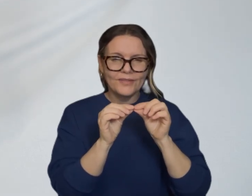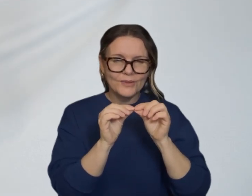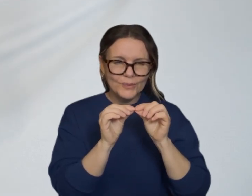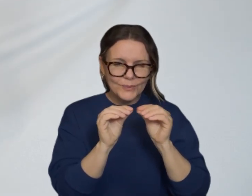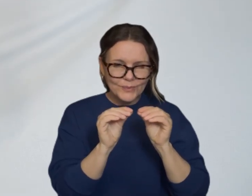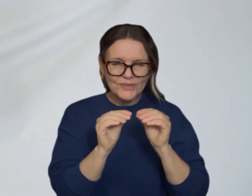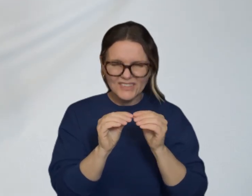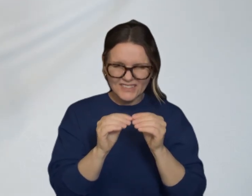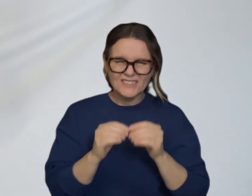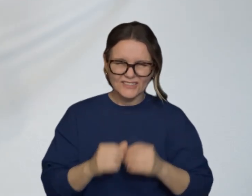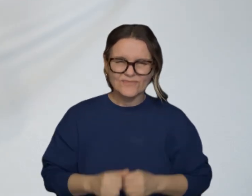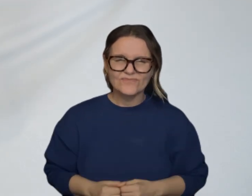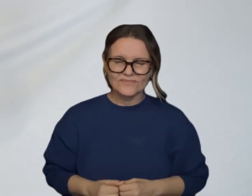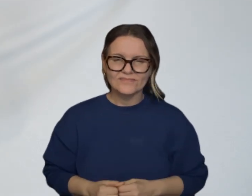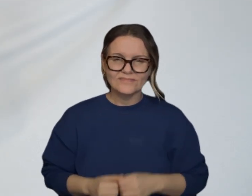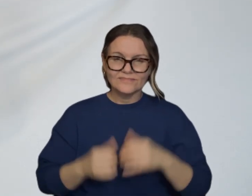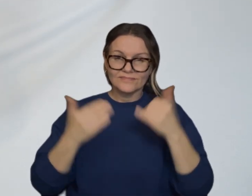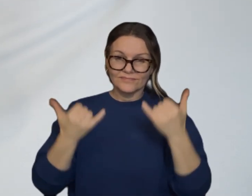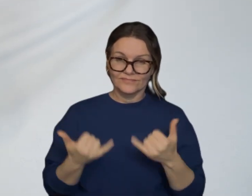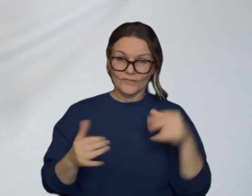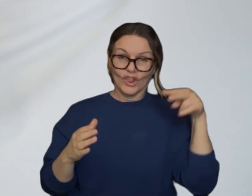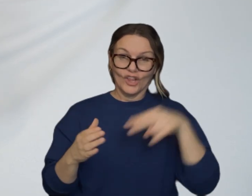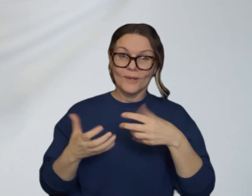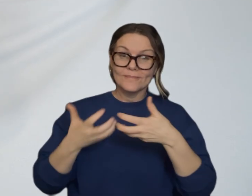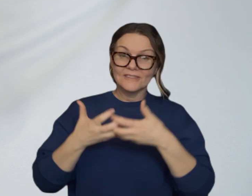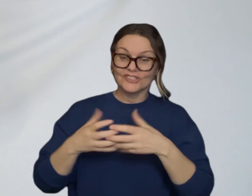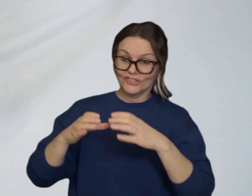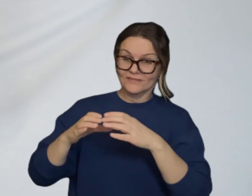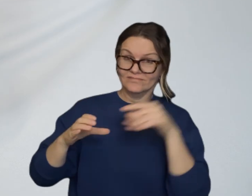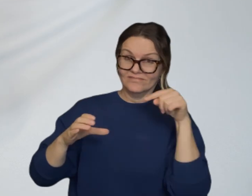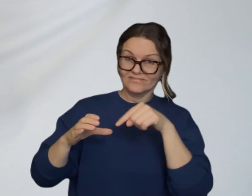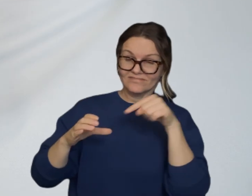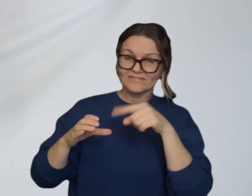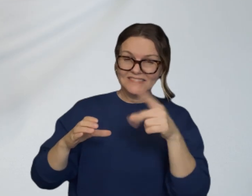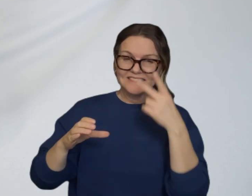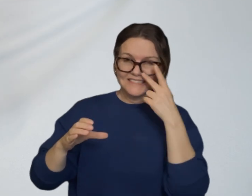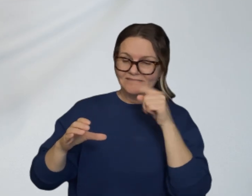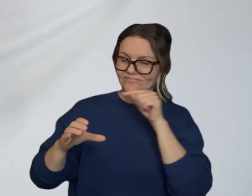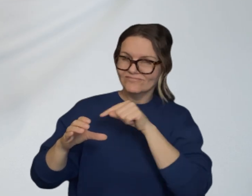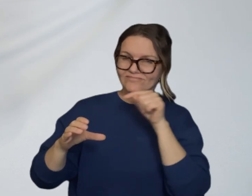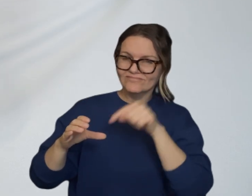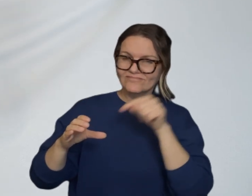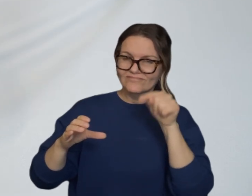button and an up and down arrow and those arrows are going to help you change your suction strength